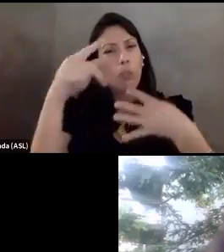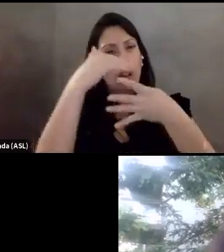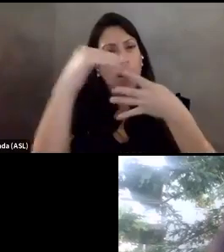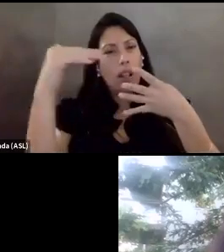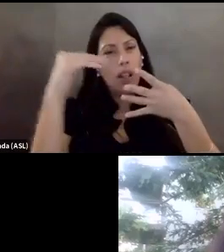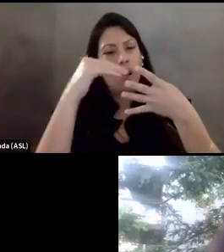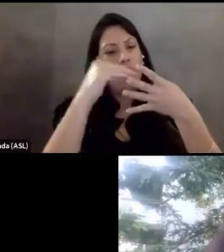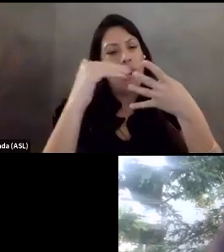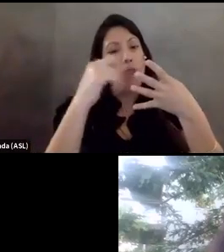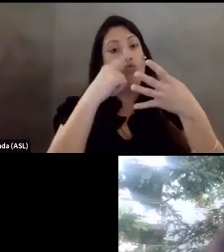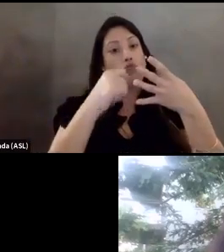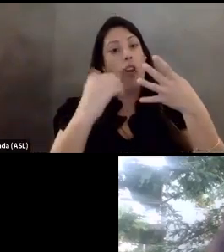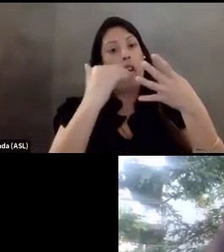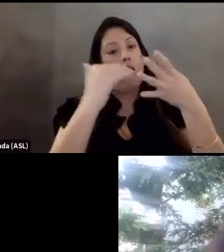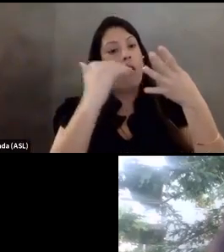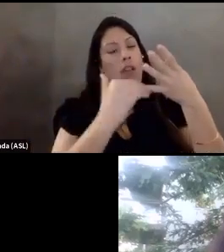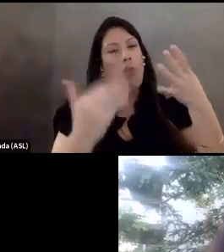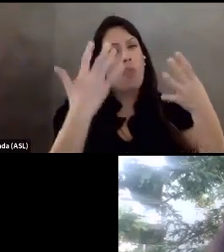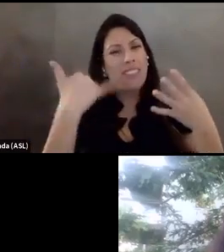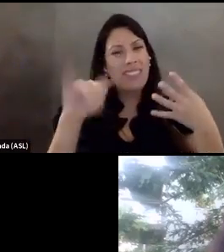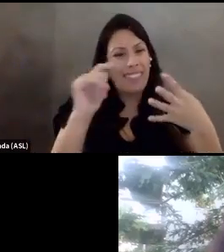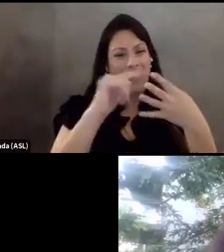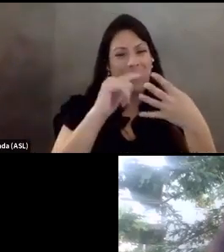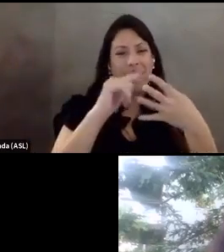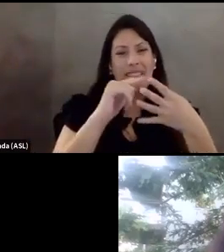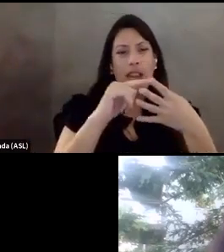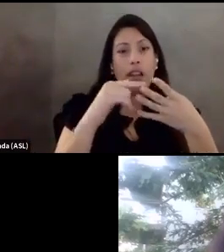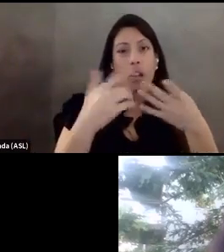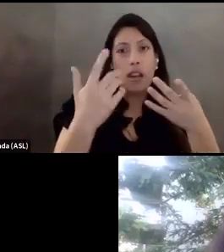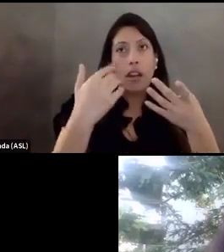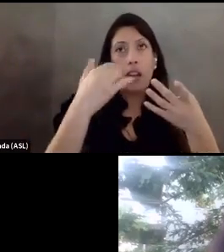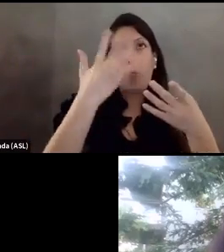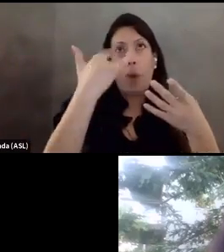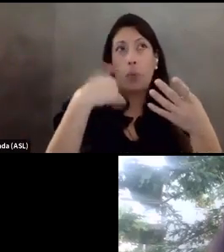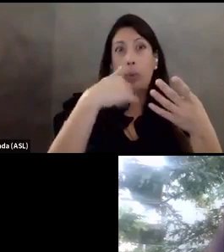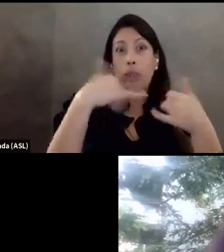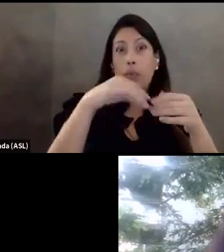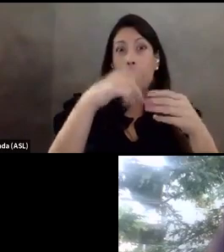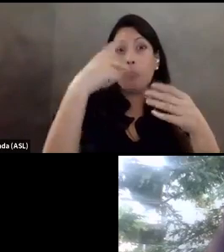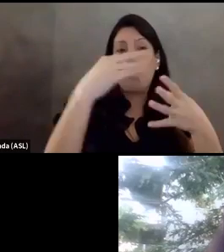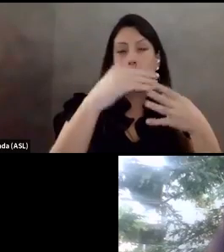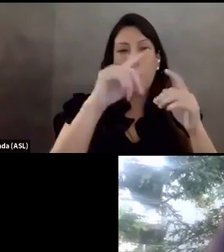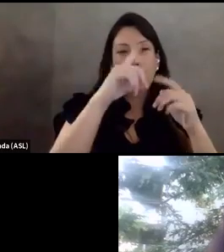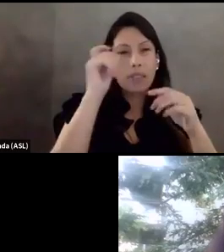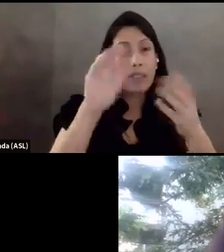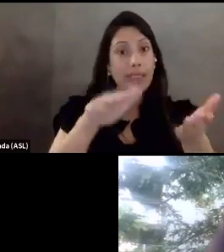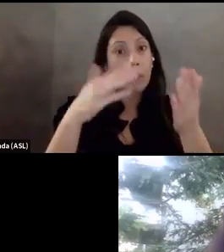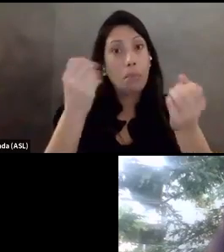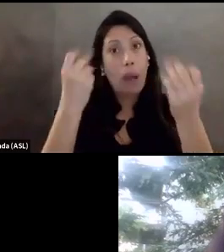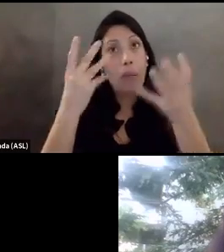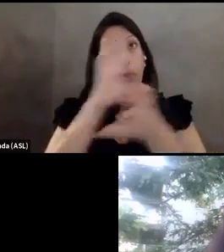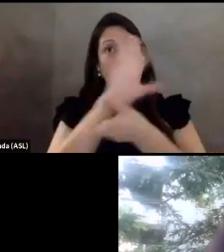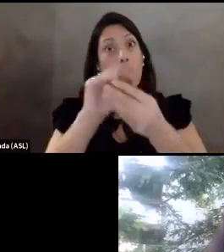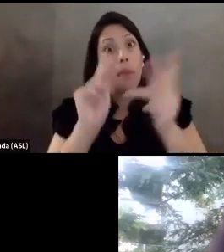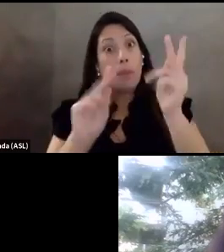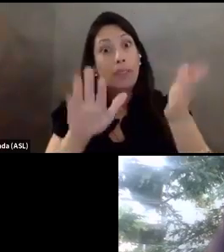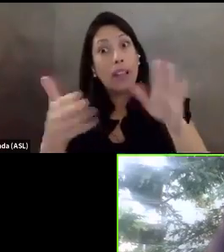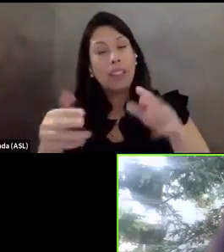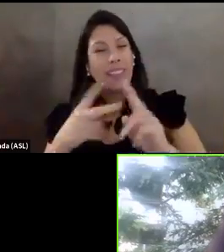and this level of lockdown when our death rate is so low? Doctor makes you want to talk about that? Yes.